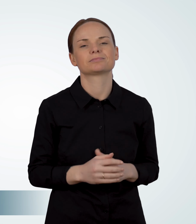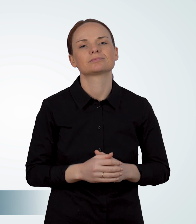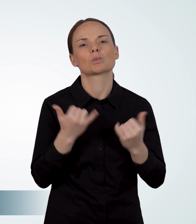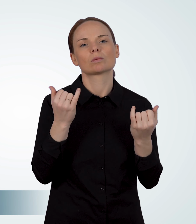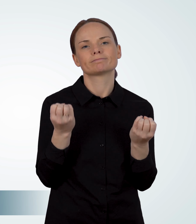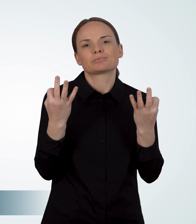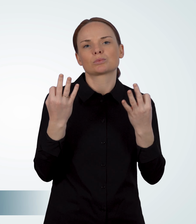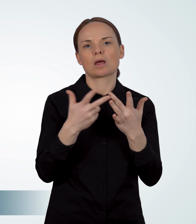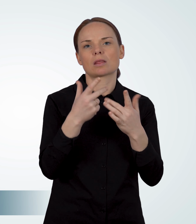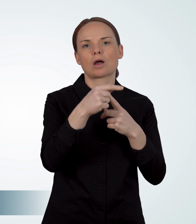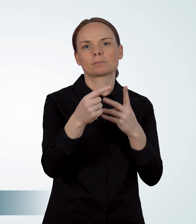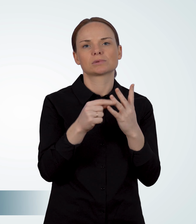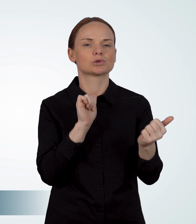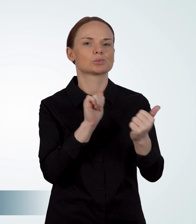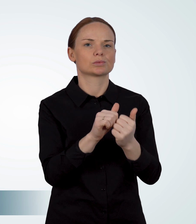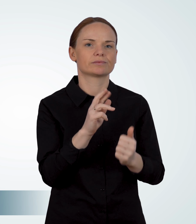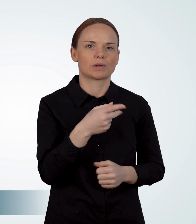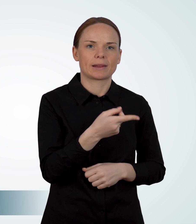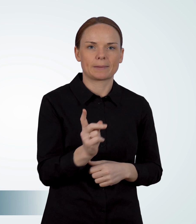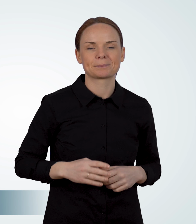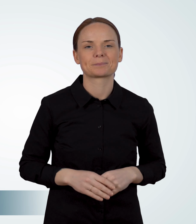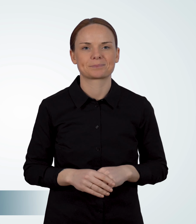• does not have a suitable alternative.